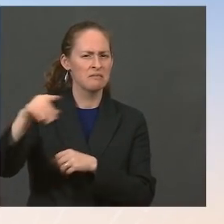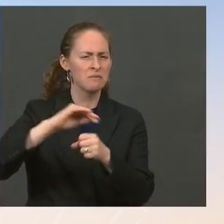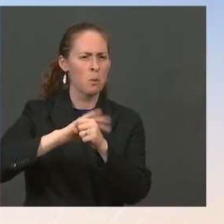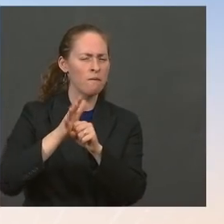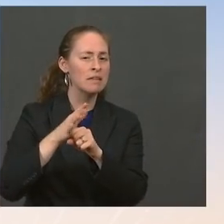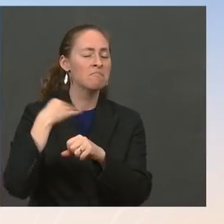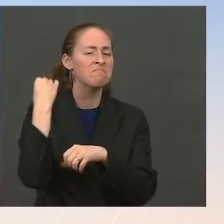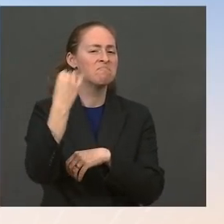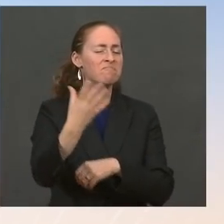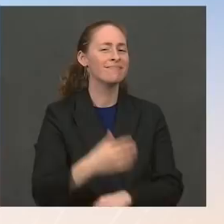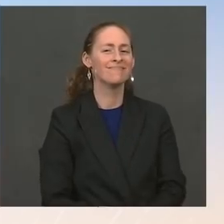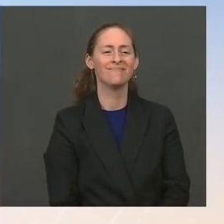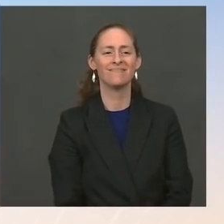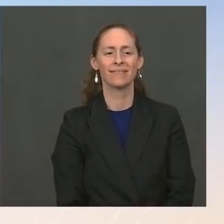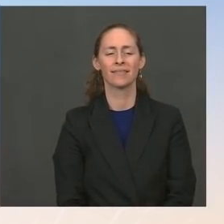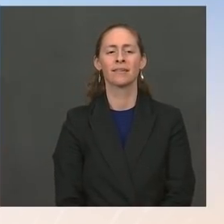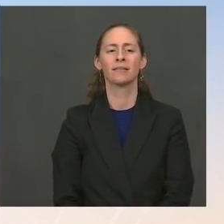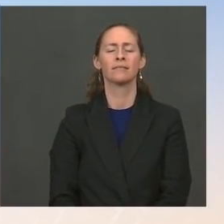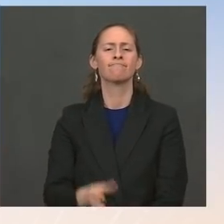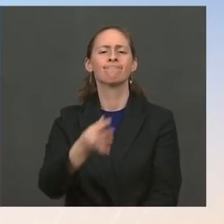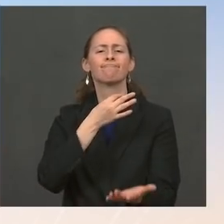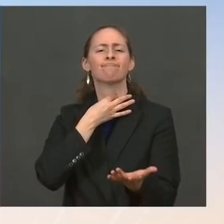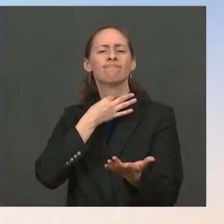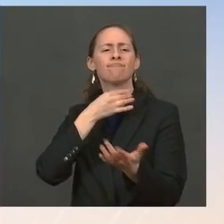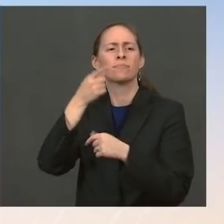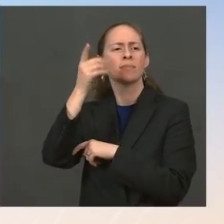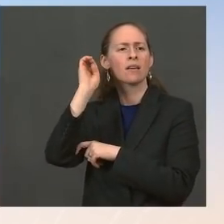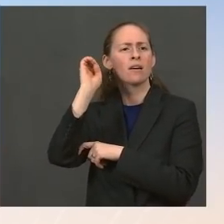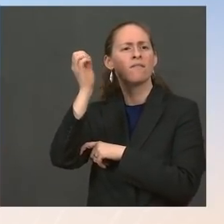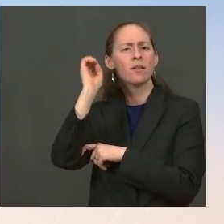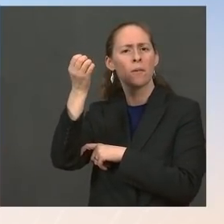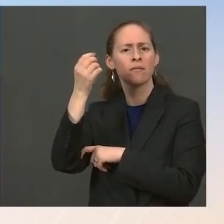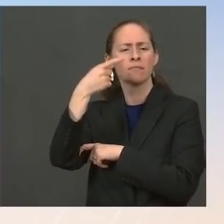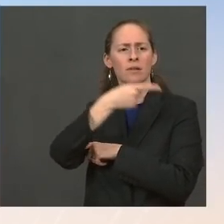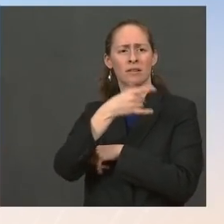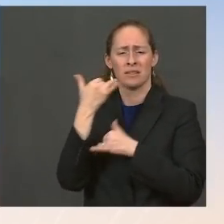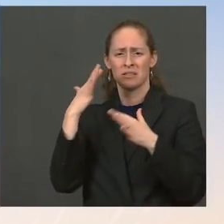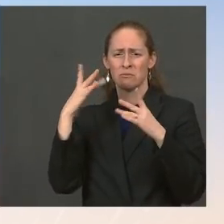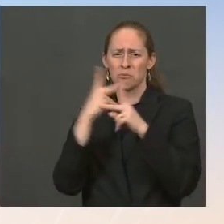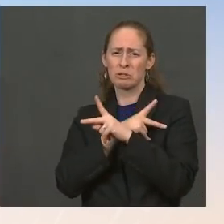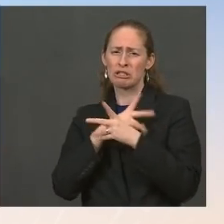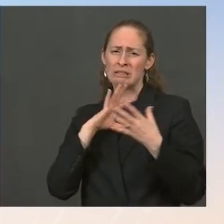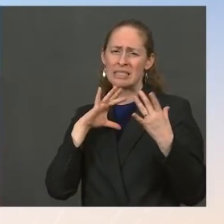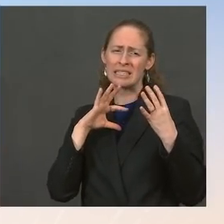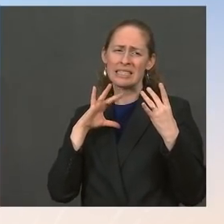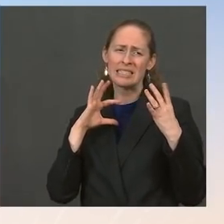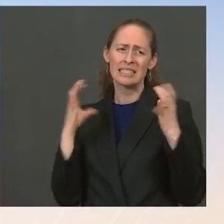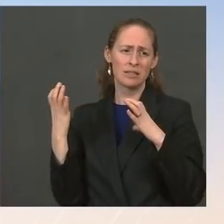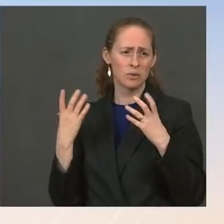the situation there seems to continue to be deteriorating. What advice does the White House have for Americans that are still in the country,